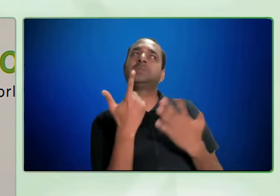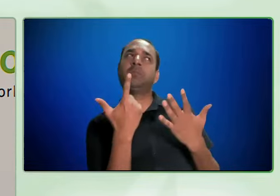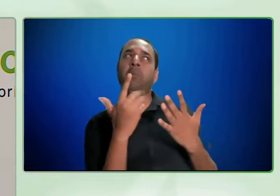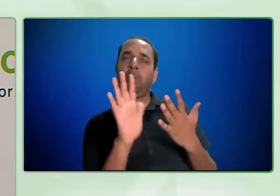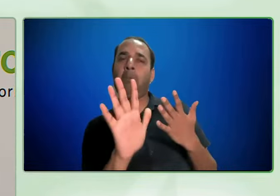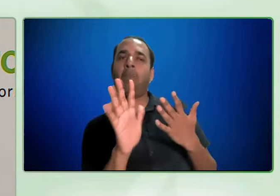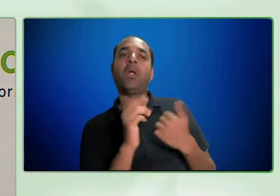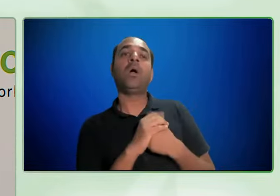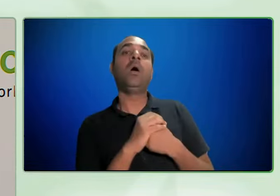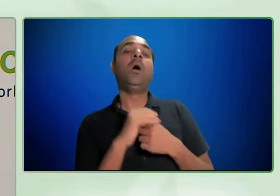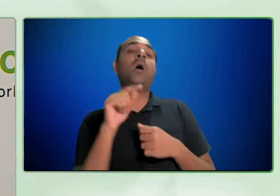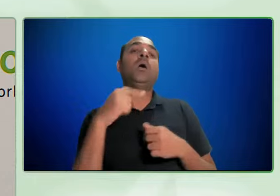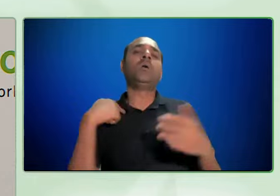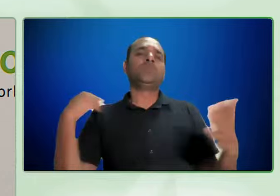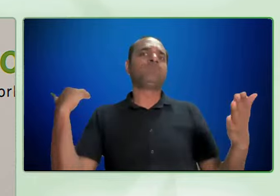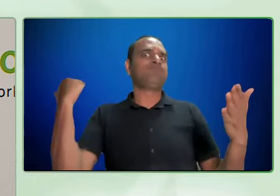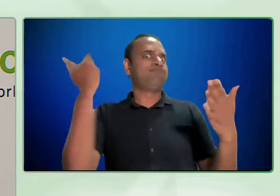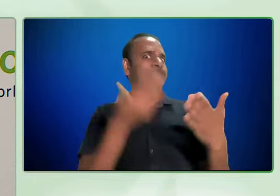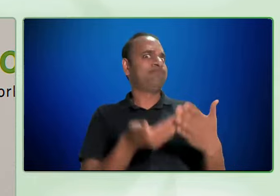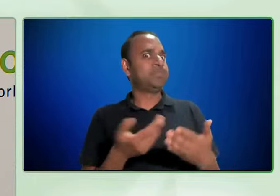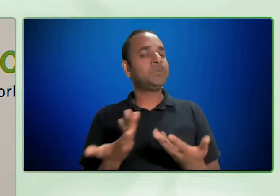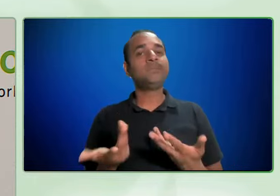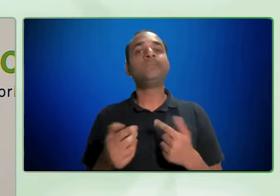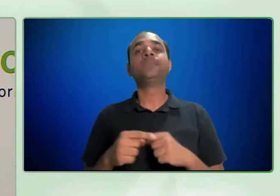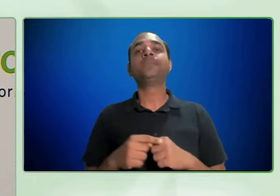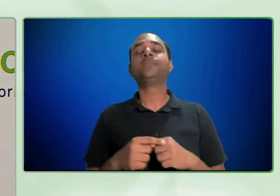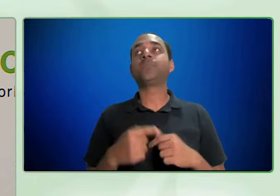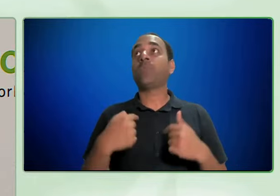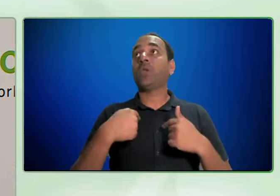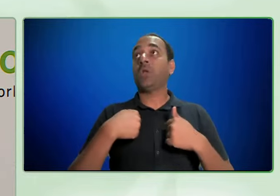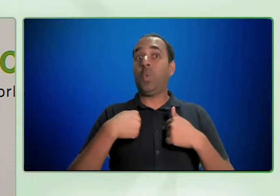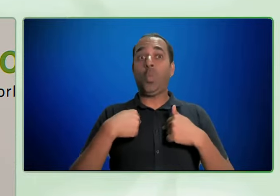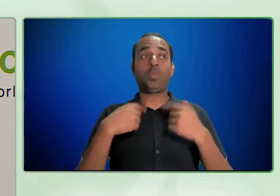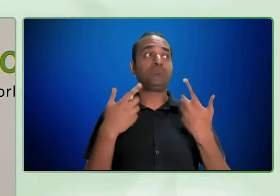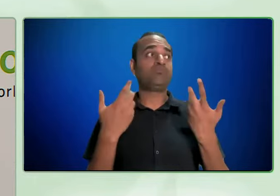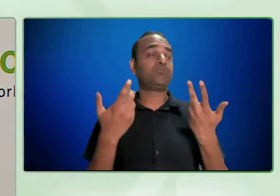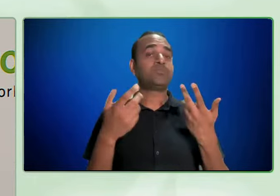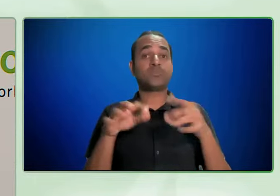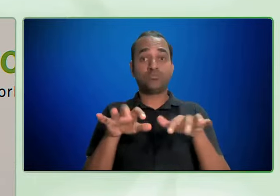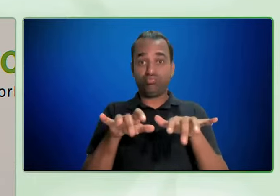I started the support centre for students with disabilities.